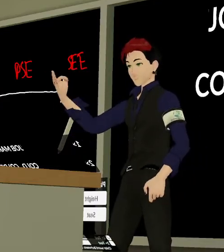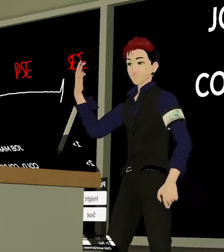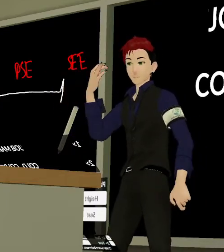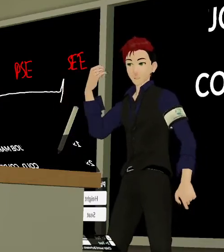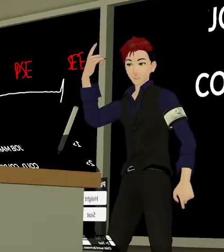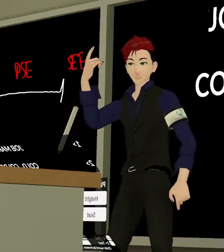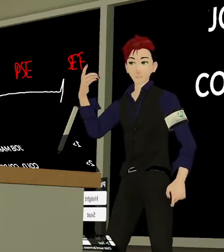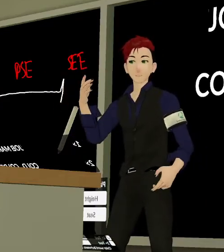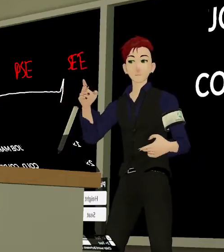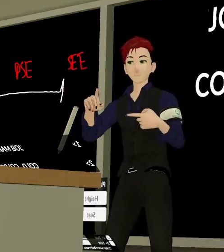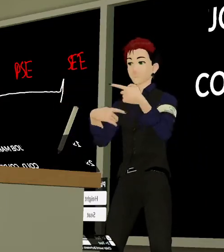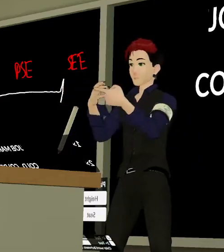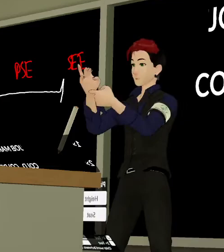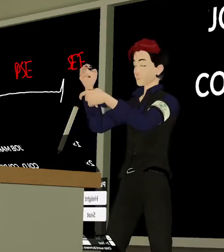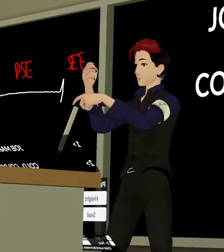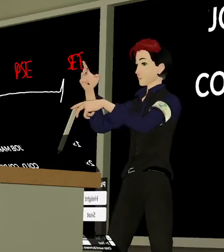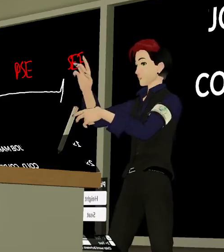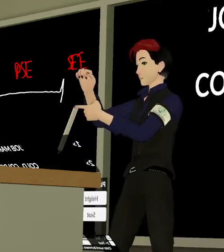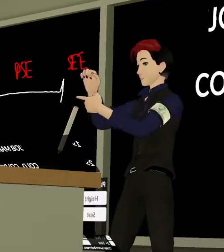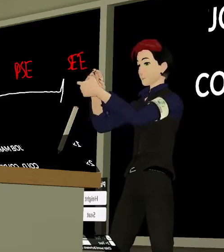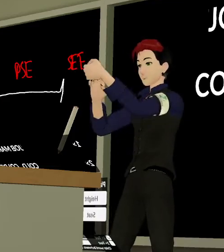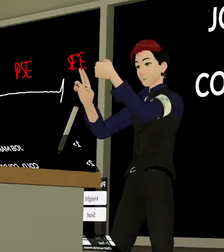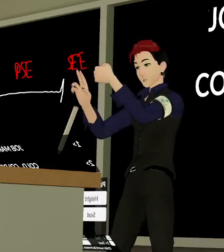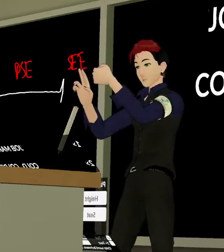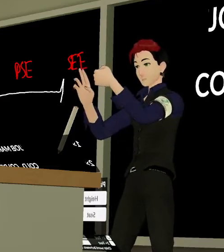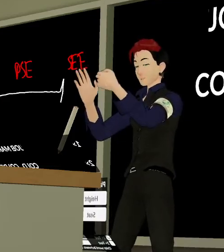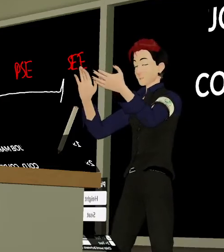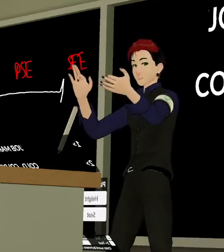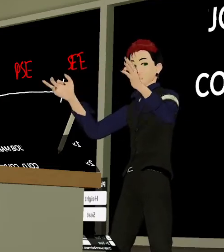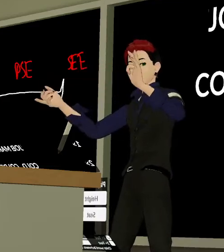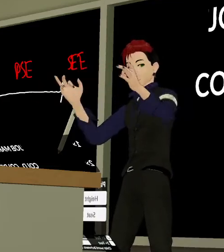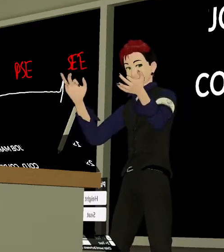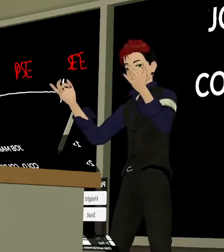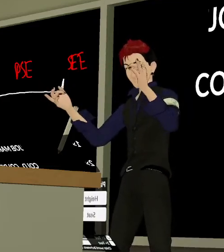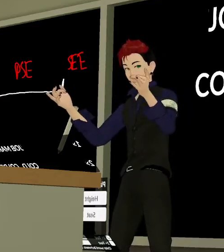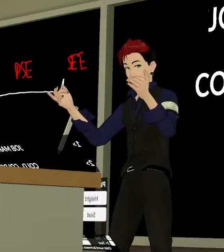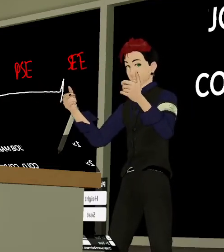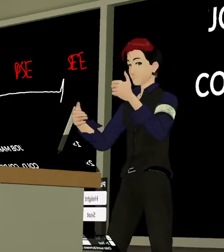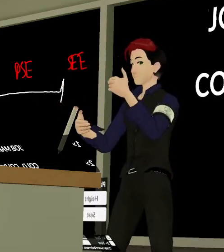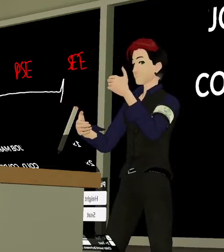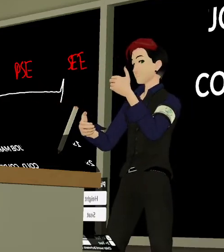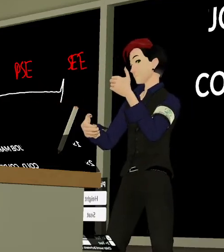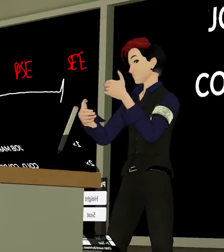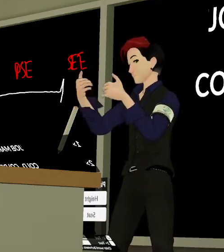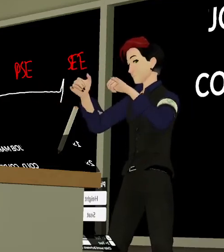a few of you got it so whenever you're using 'er' as a comparison